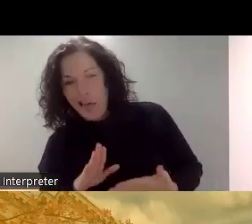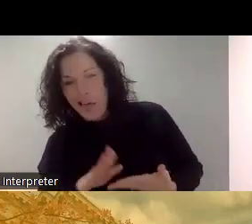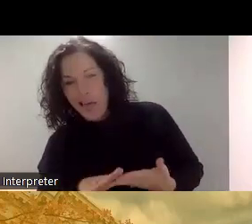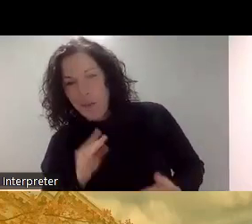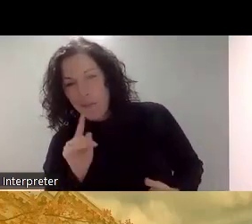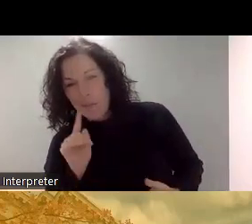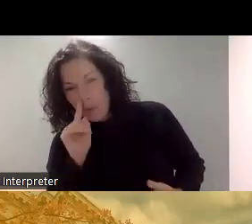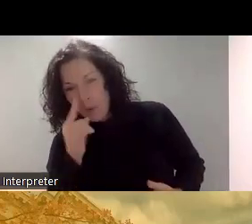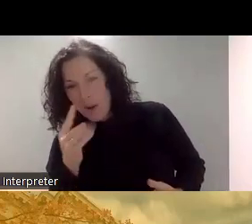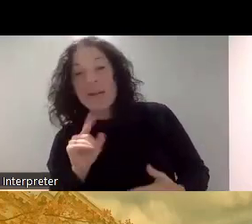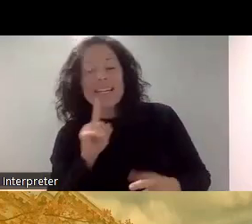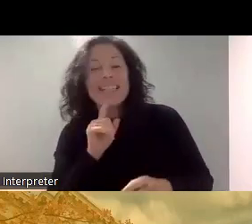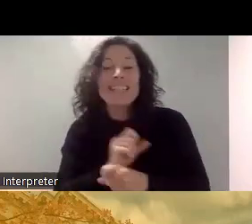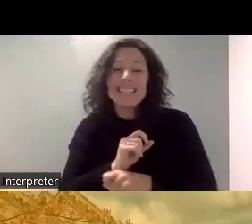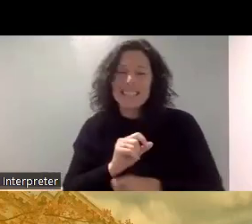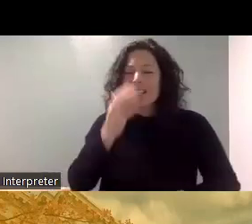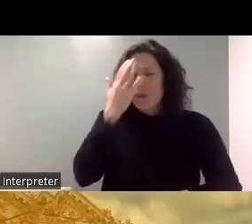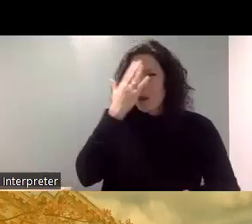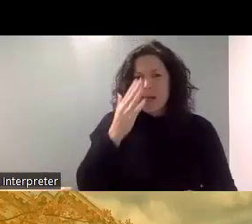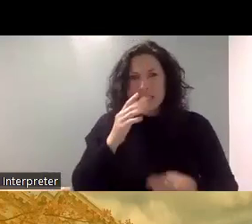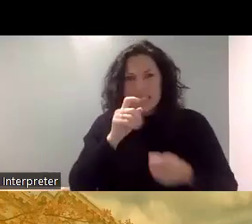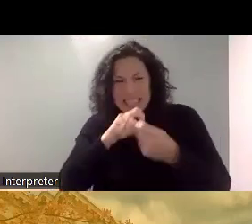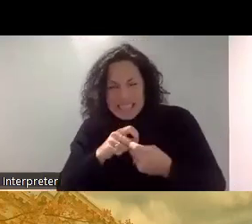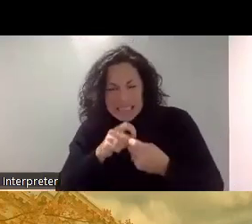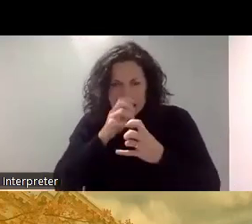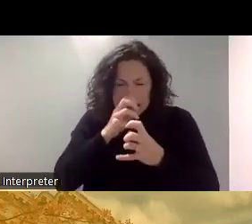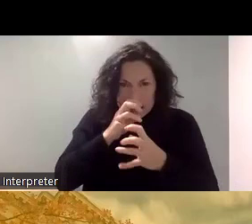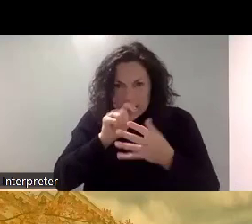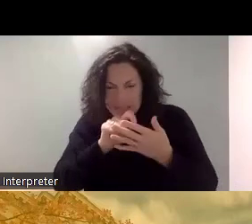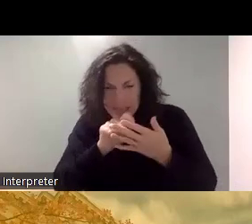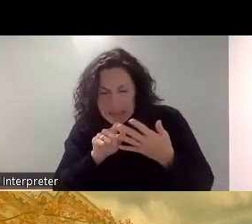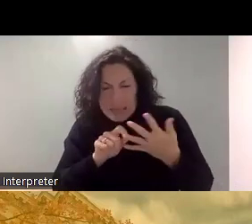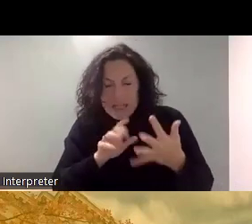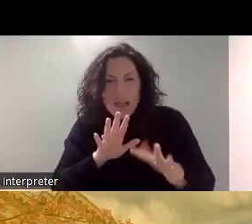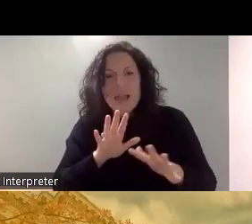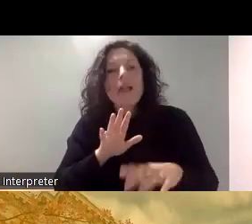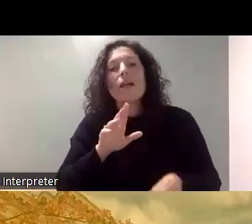and you really do have to concentrate on them. It's also important to understand